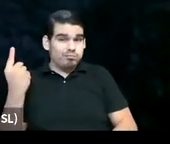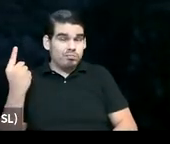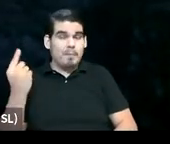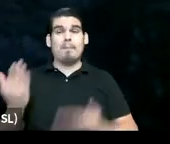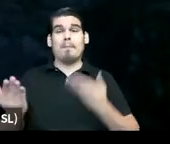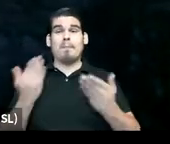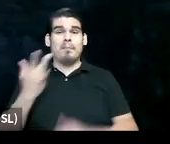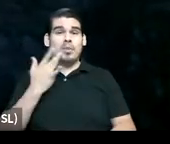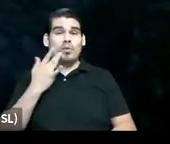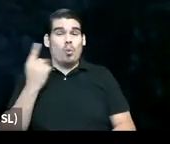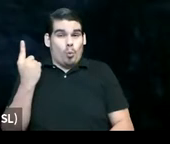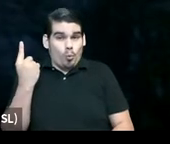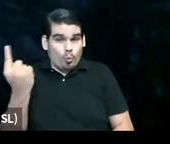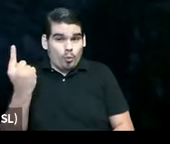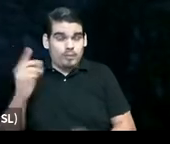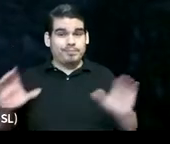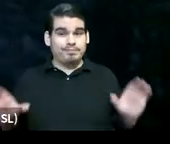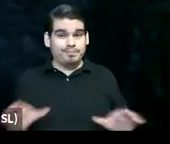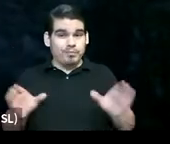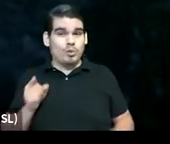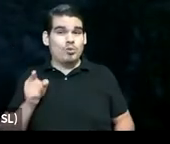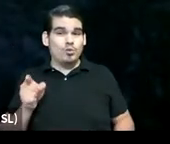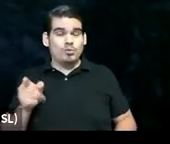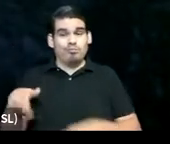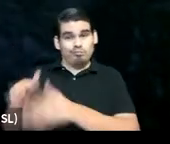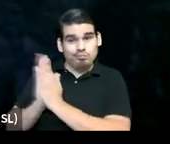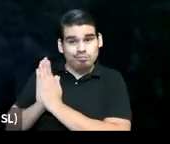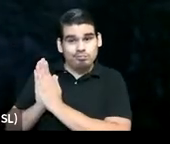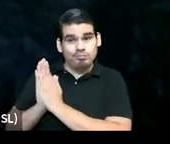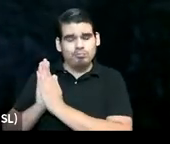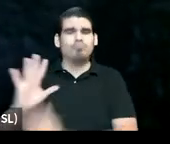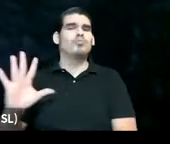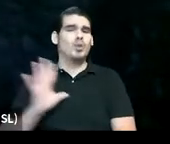as your resolves should should make sure that they're in the SSCCC's purview. Make sure